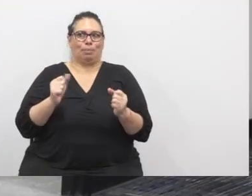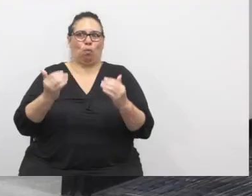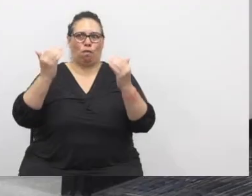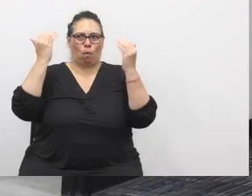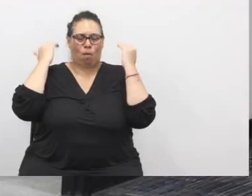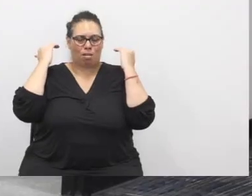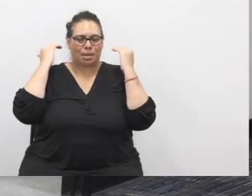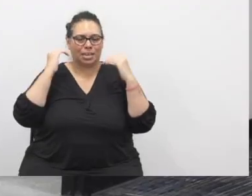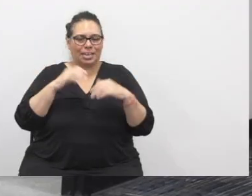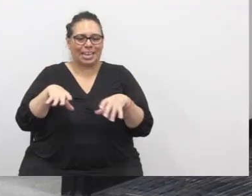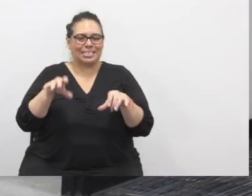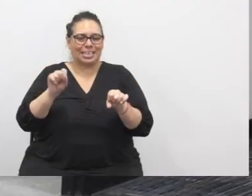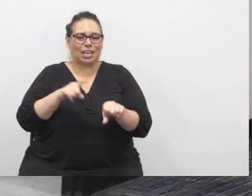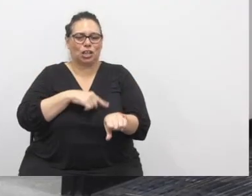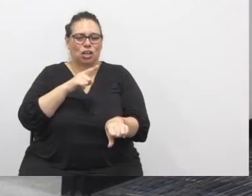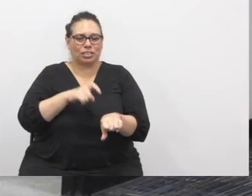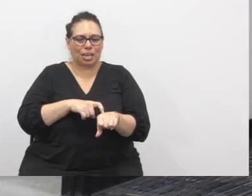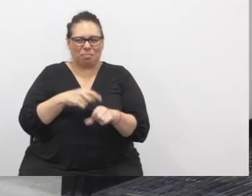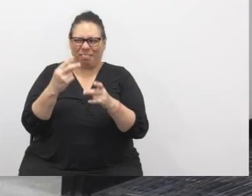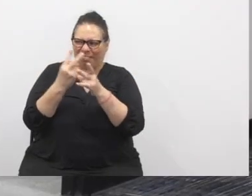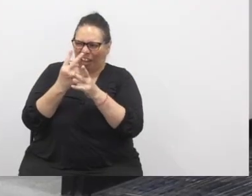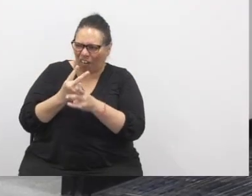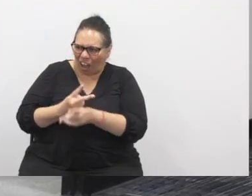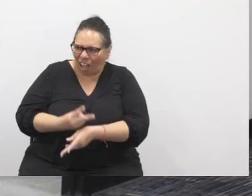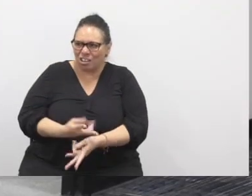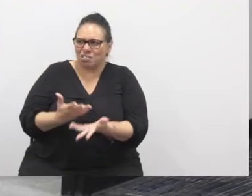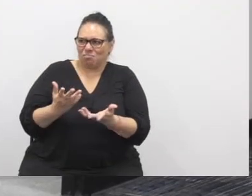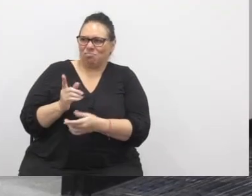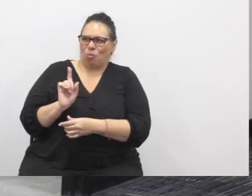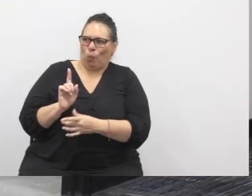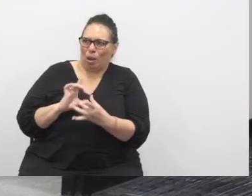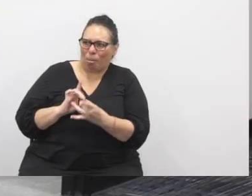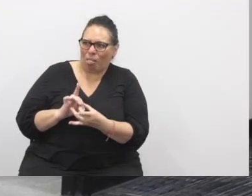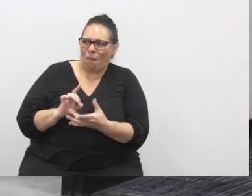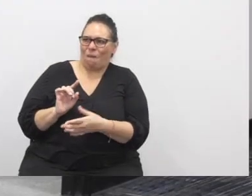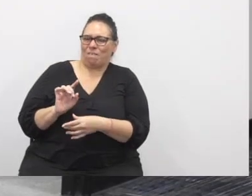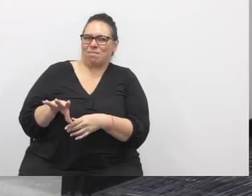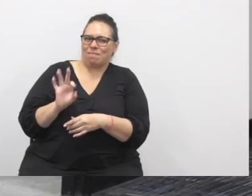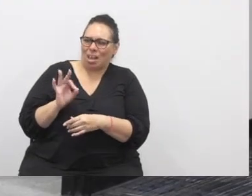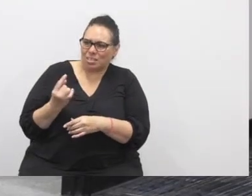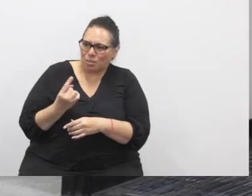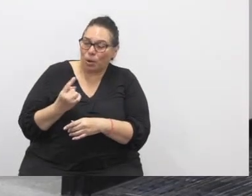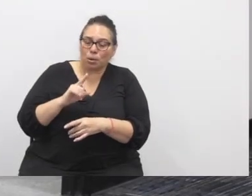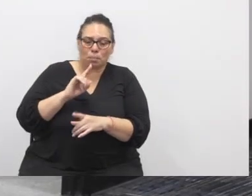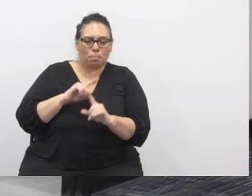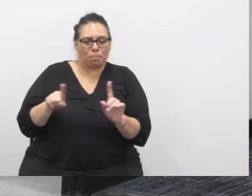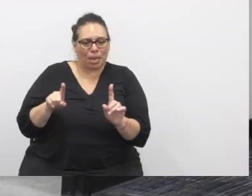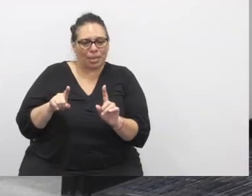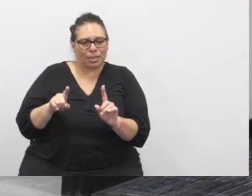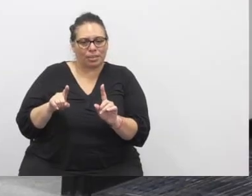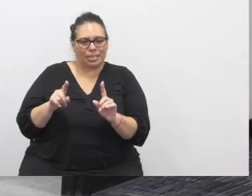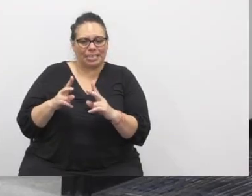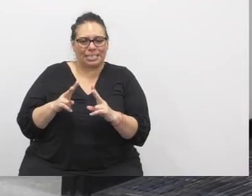and it can take a long time to figure out where you belong and to find somewhere where you belong. But it really is very, very valuable